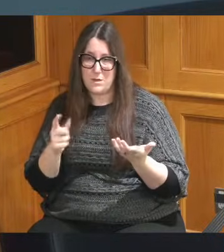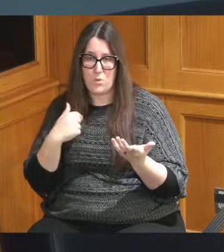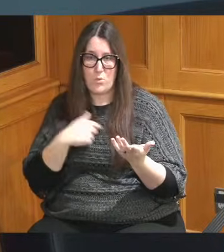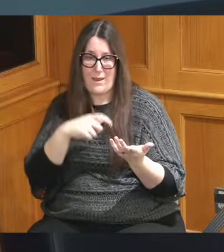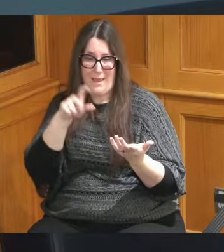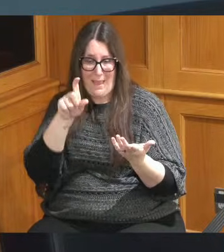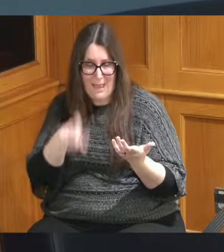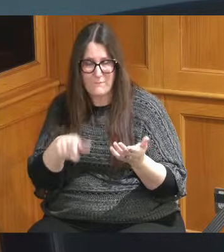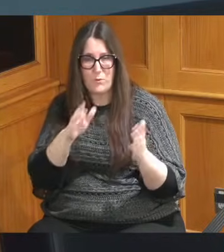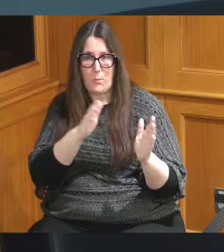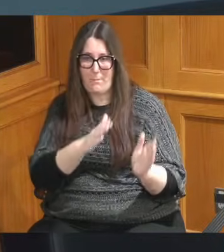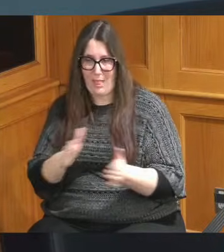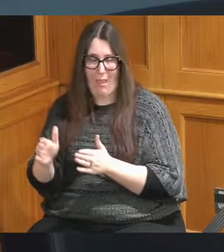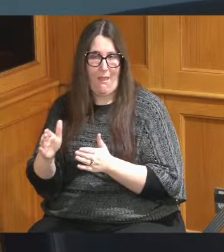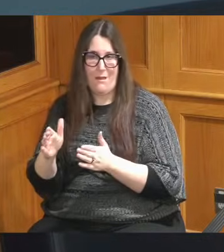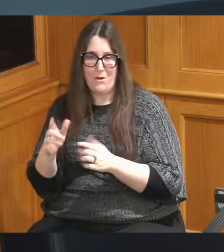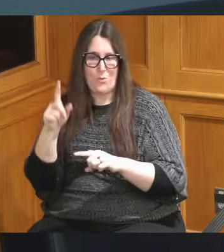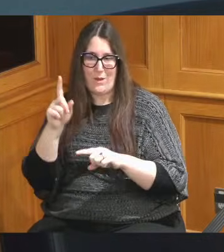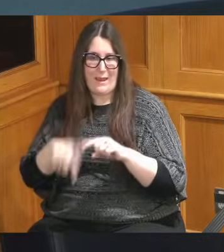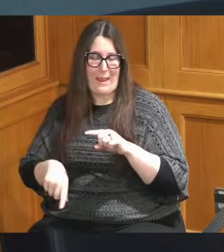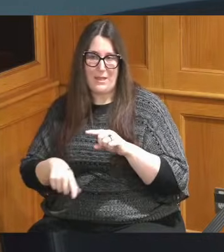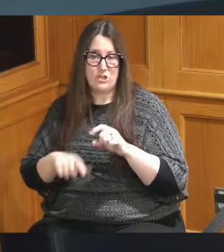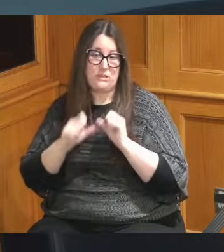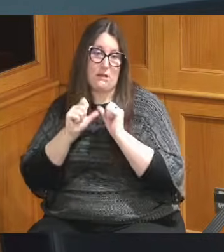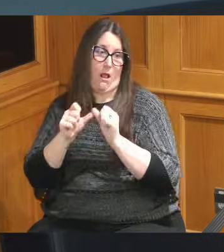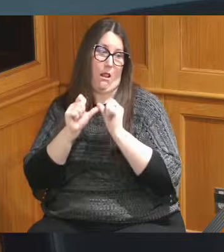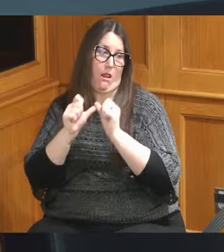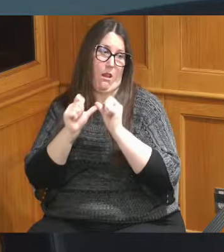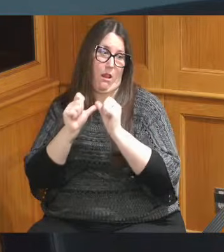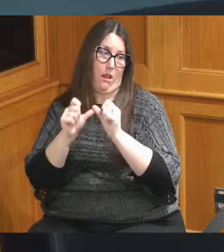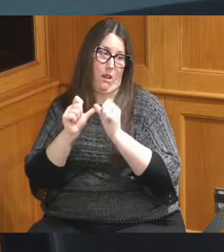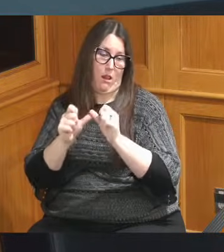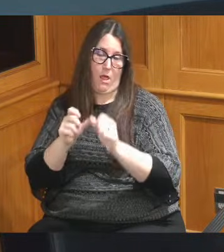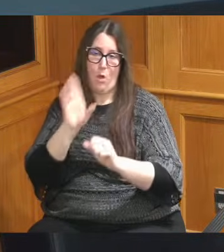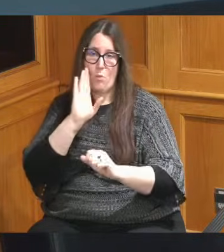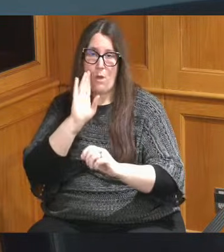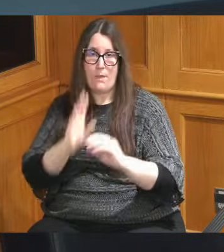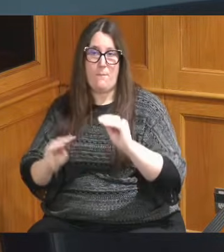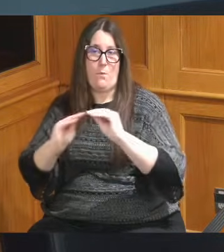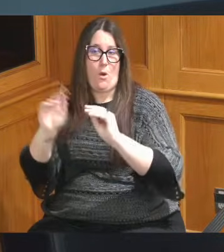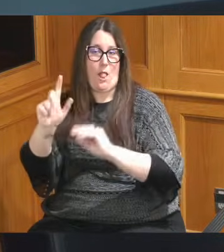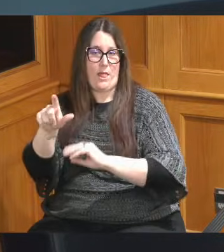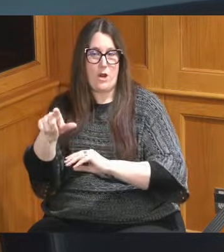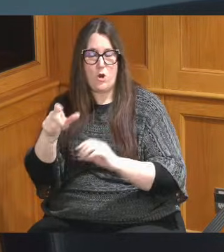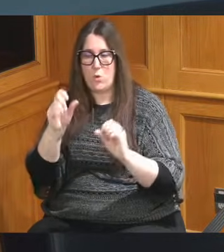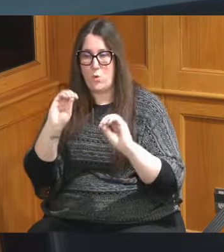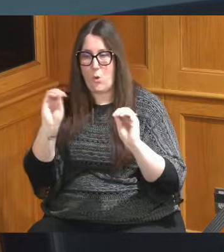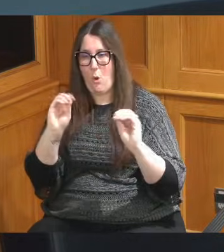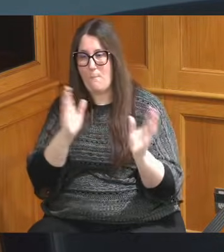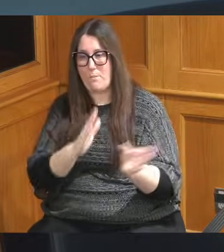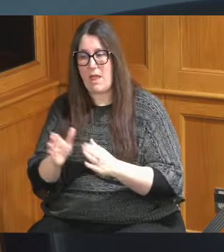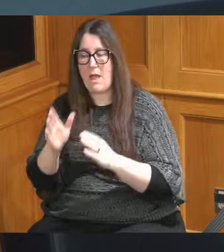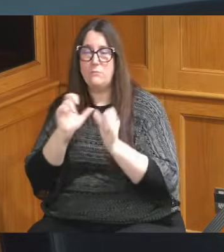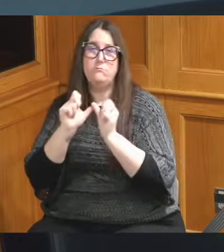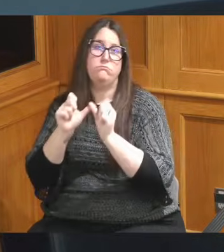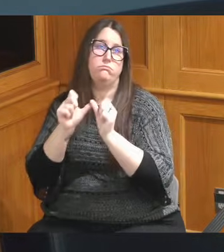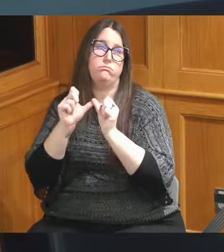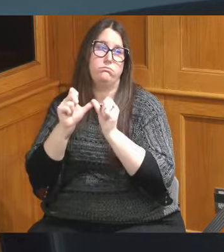have a plan. We just can't run and say it's going to be more with no plan to stop the bleeding. So,